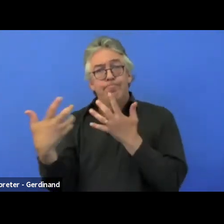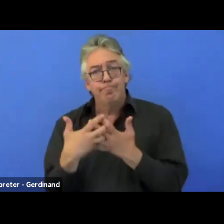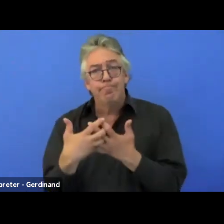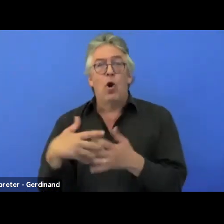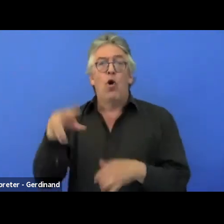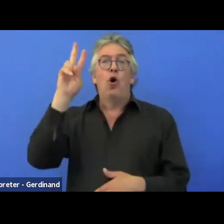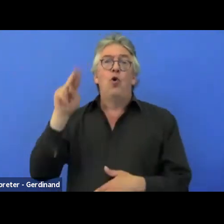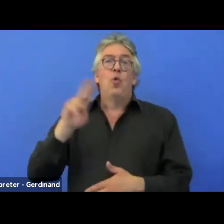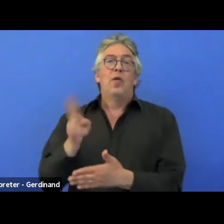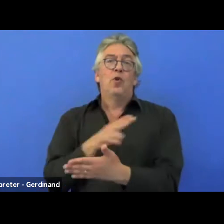Next.